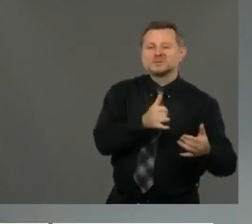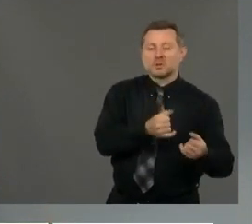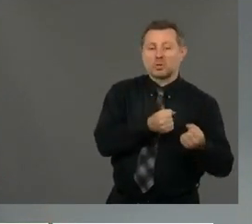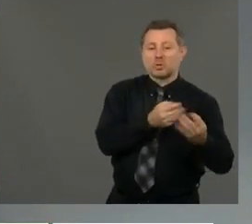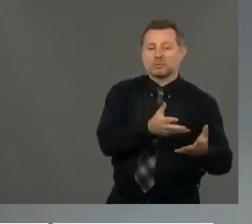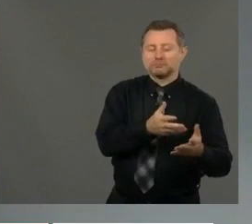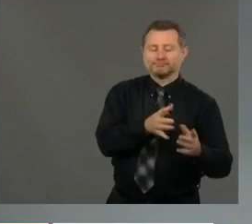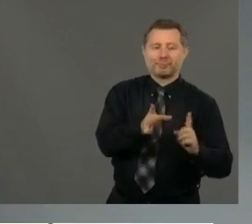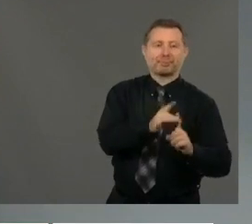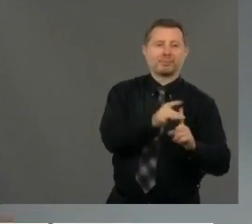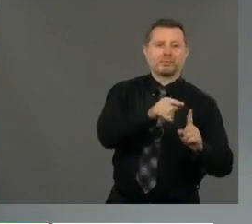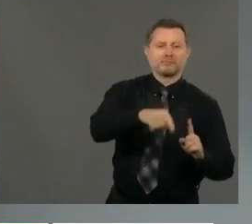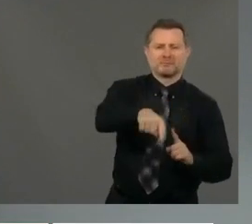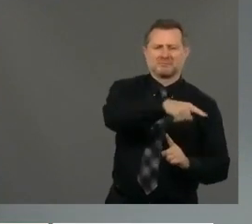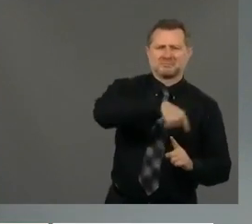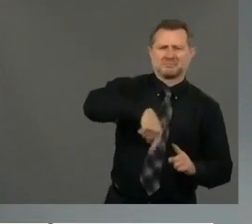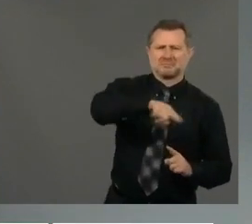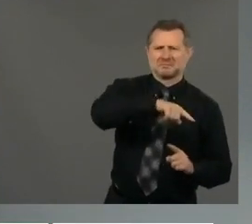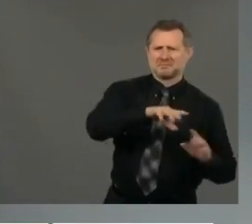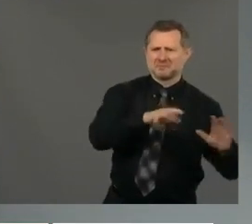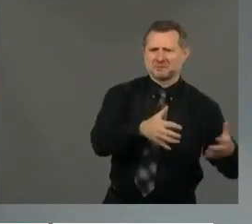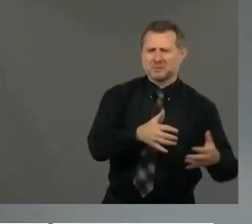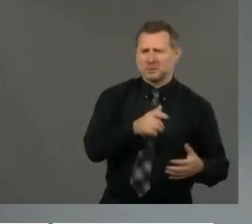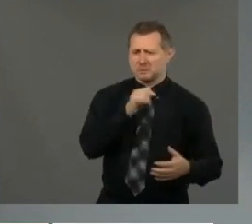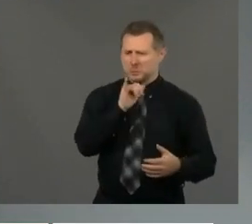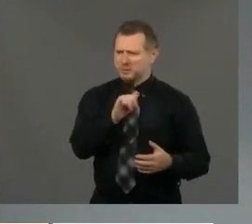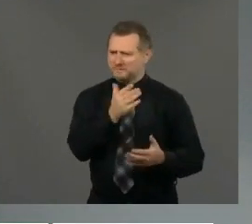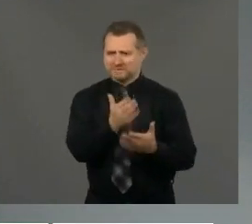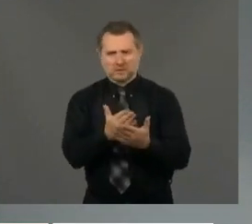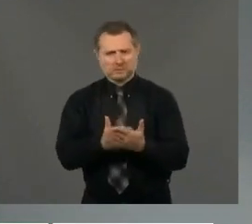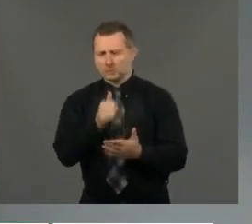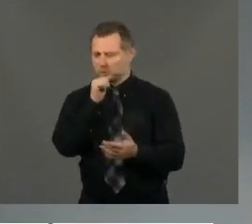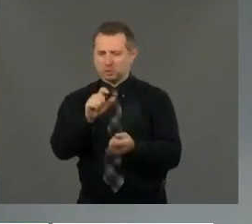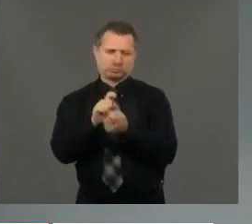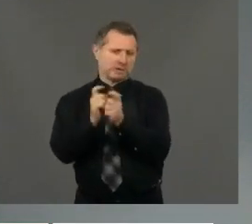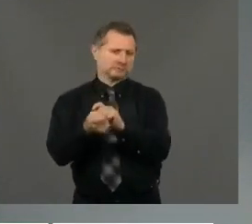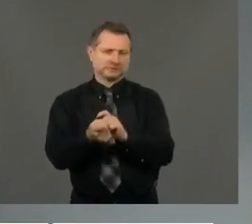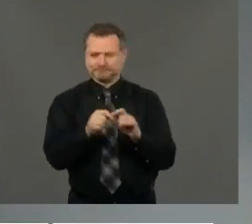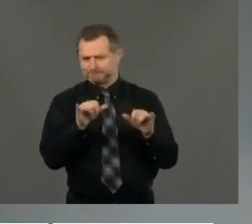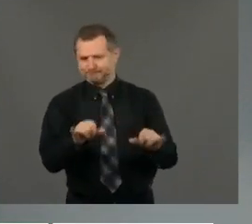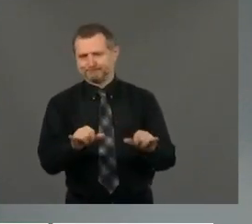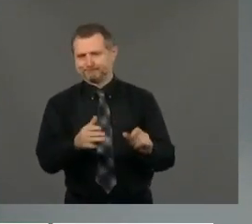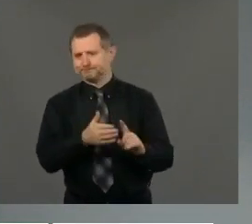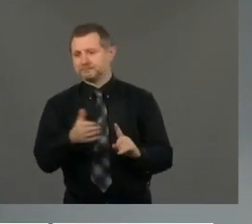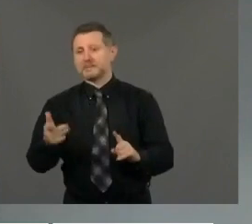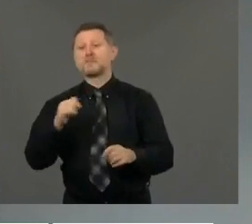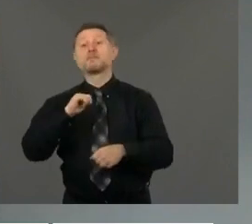TIMING OF THE FATALITIES